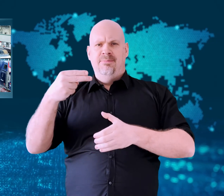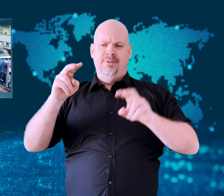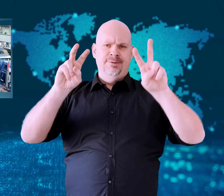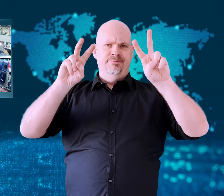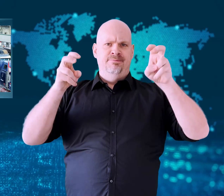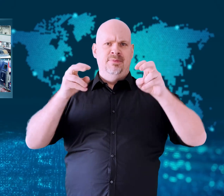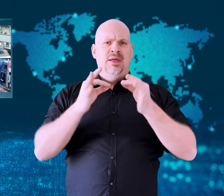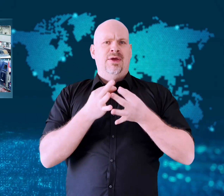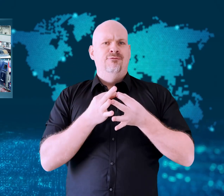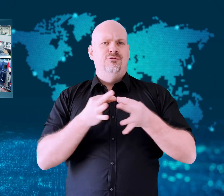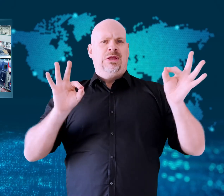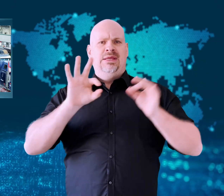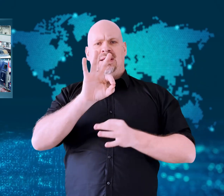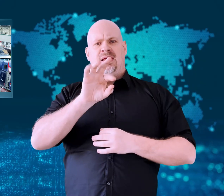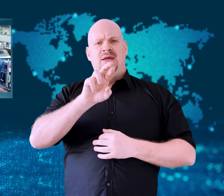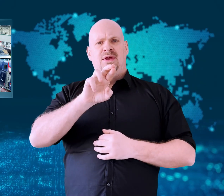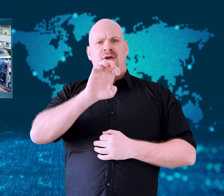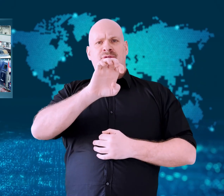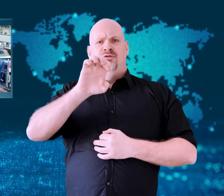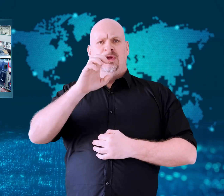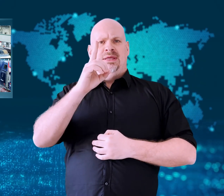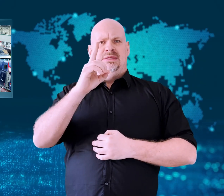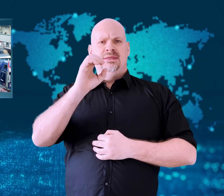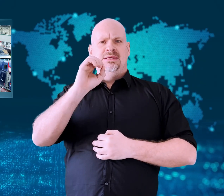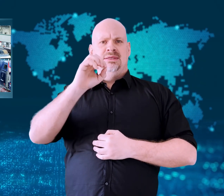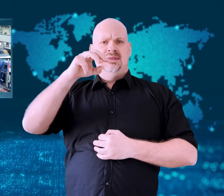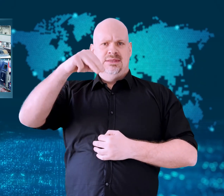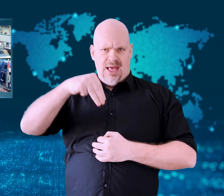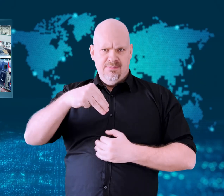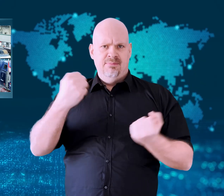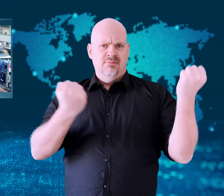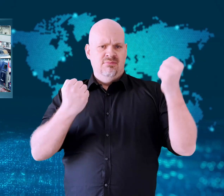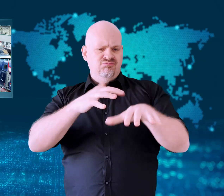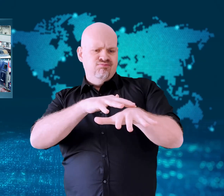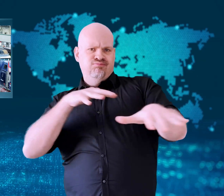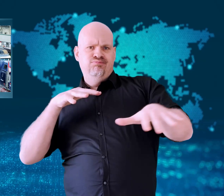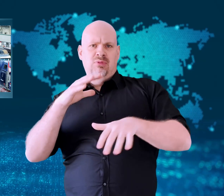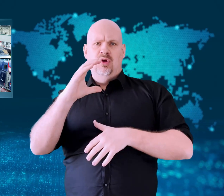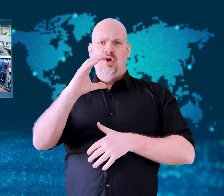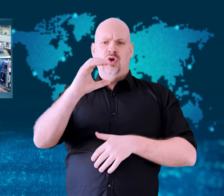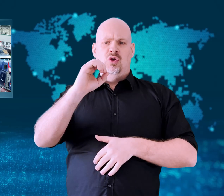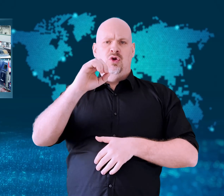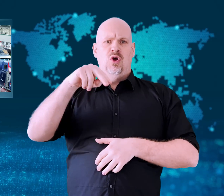“Freedom Convoy” at Canada's capital,